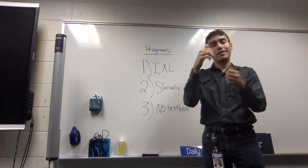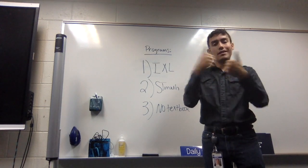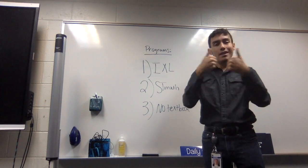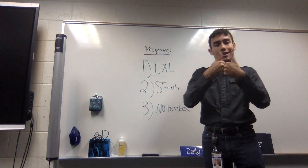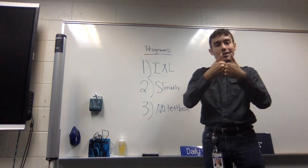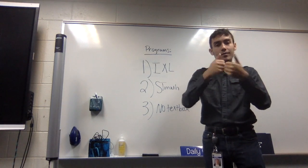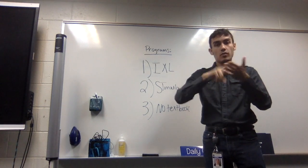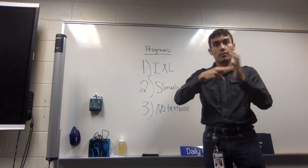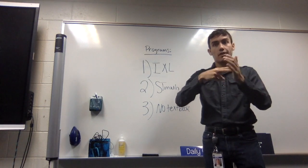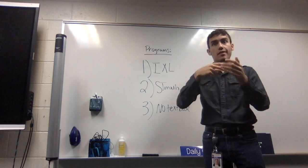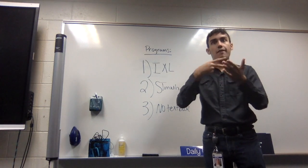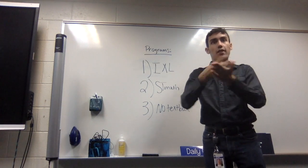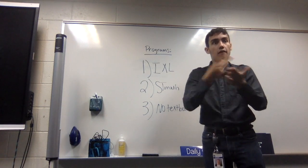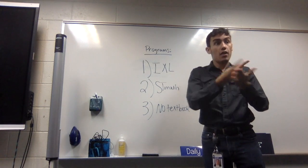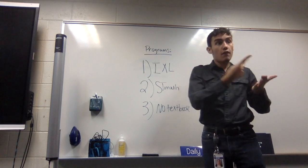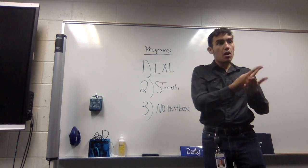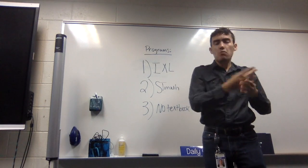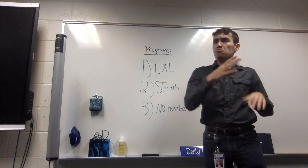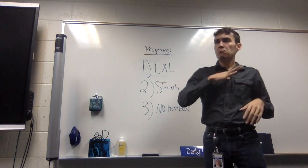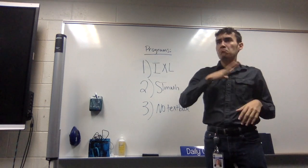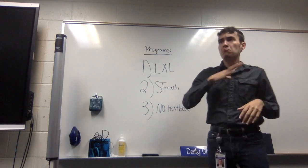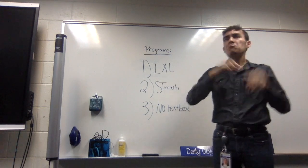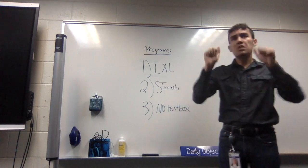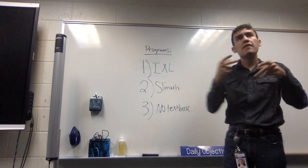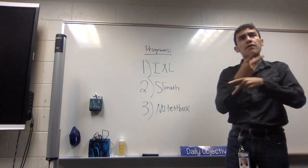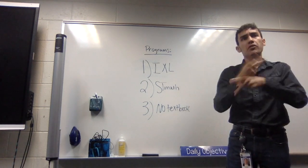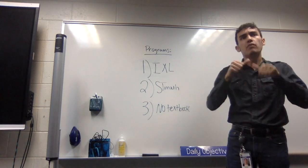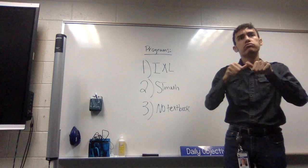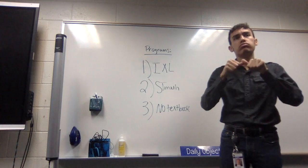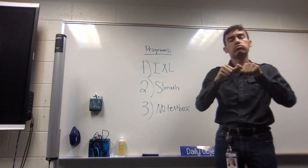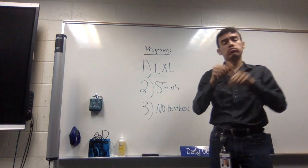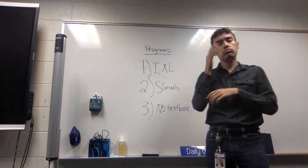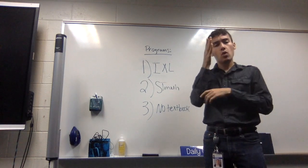set up like a game and, so, even if they fail a bunch of times, they feel fine and that